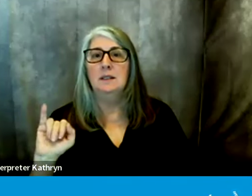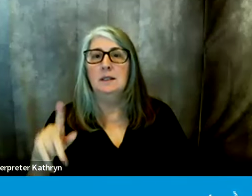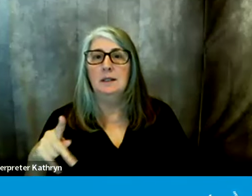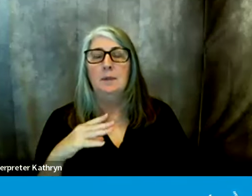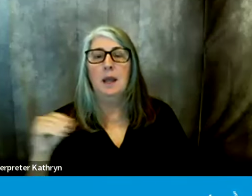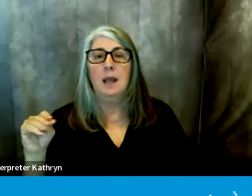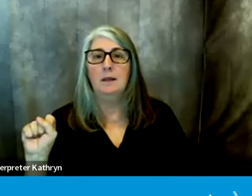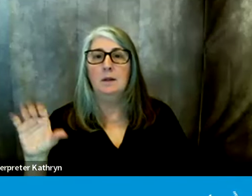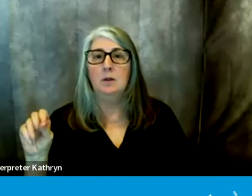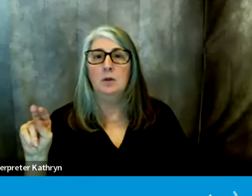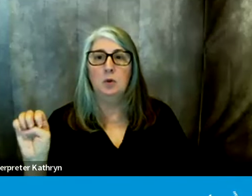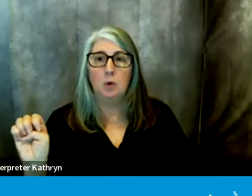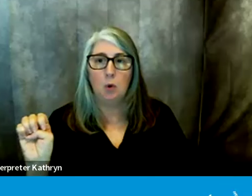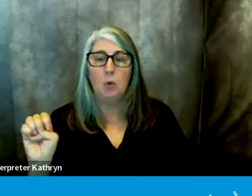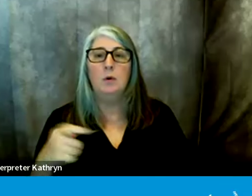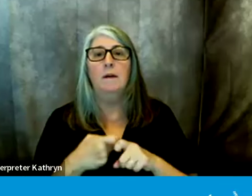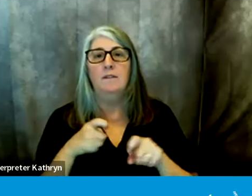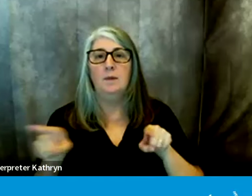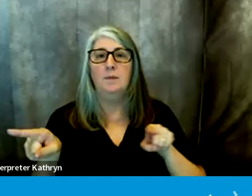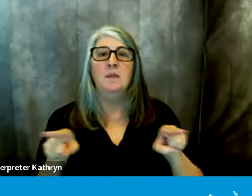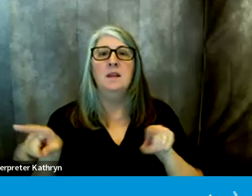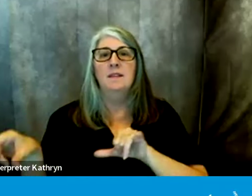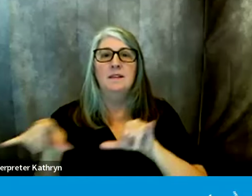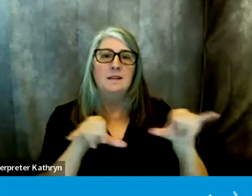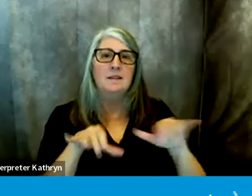stem out from the same platform technology that the company has developed.